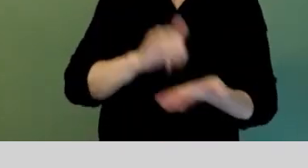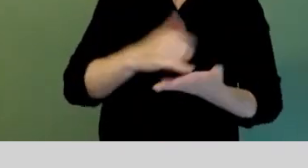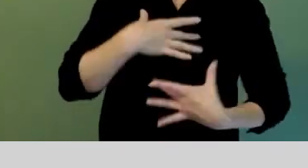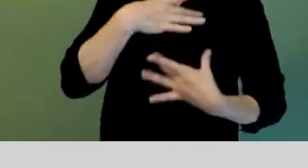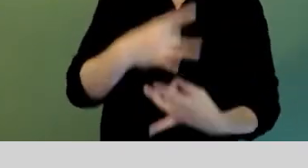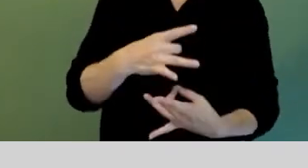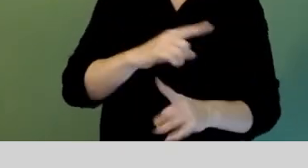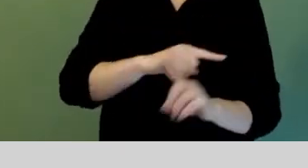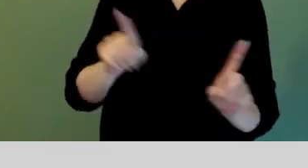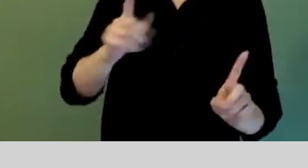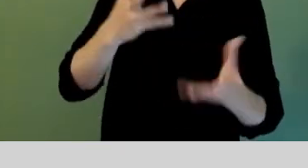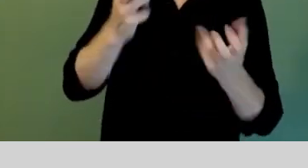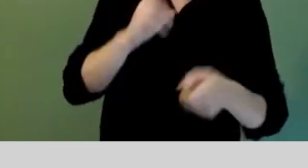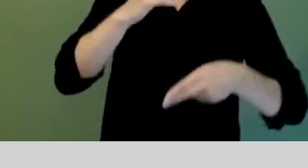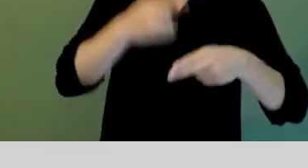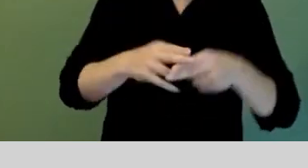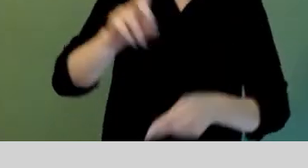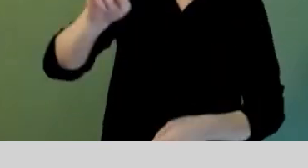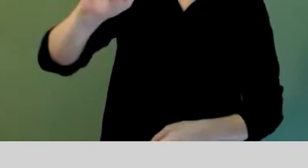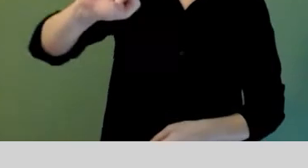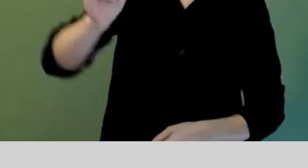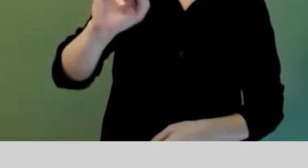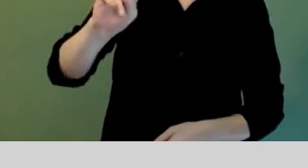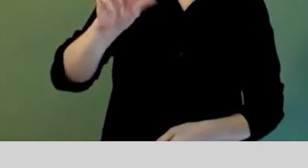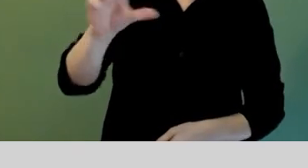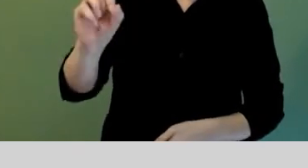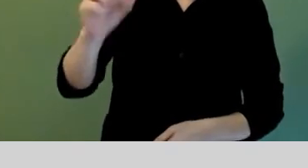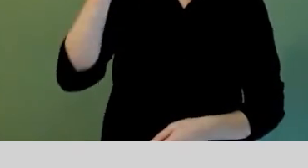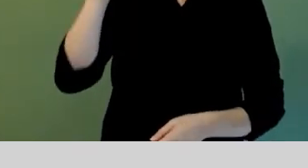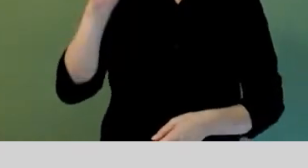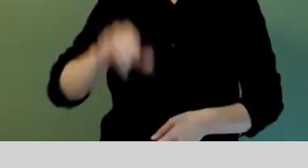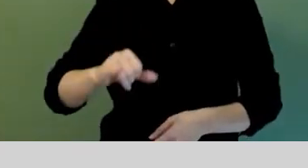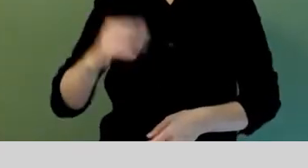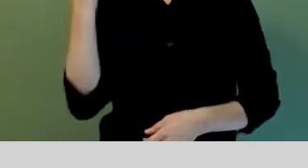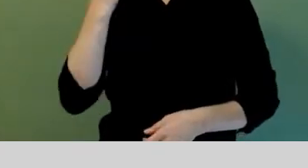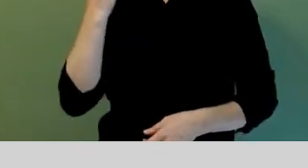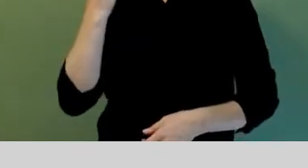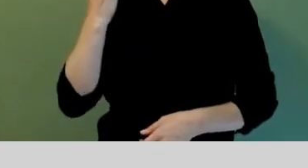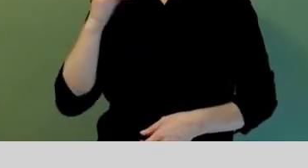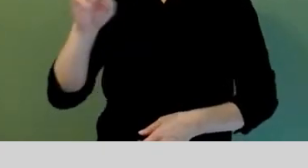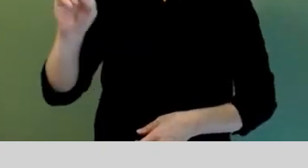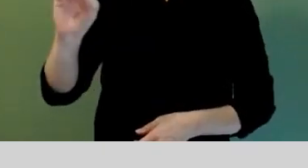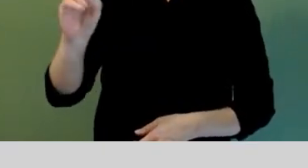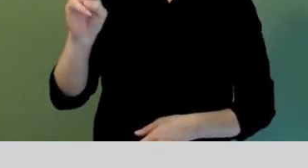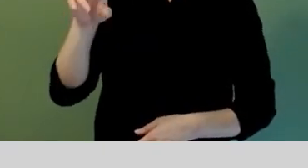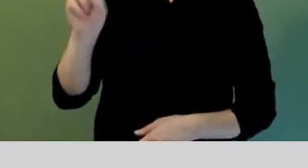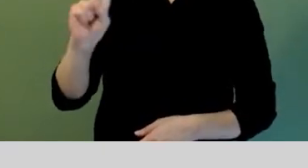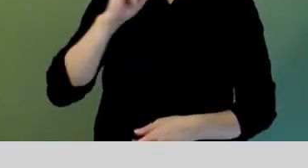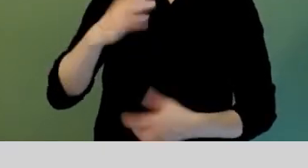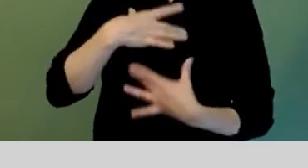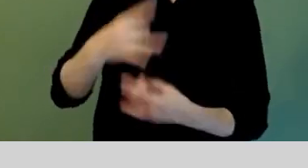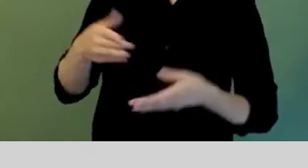Because it realized that decorators are a really useful way to apply frequently reuse code of functions.